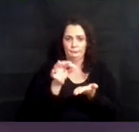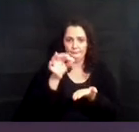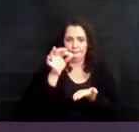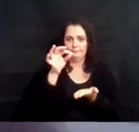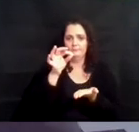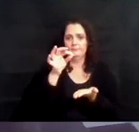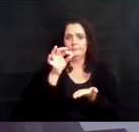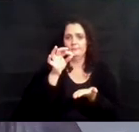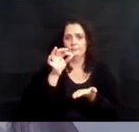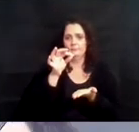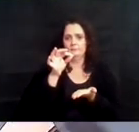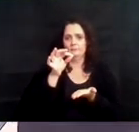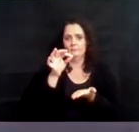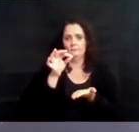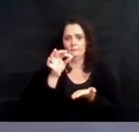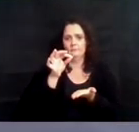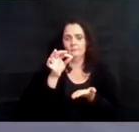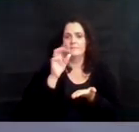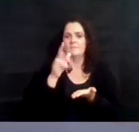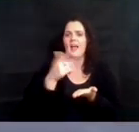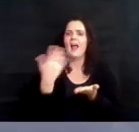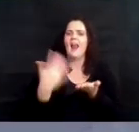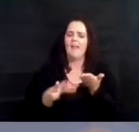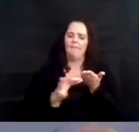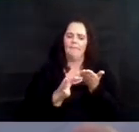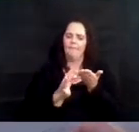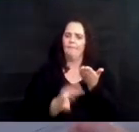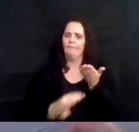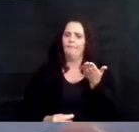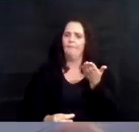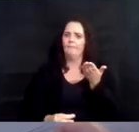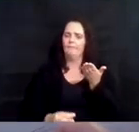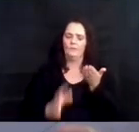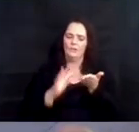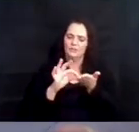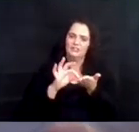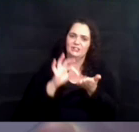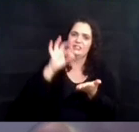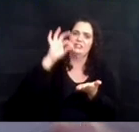pull that needle through but don't pull the thread all the way through. Okay, so leave that trail of thread hanging out